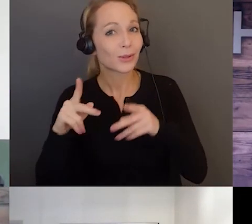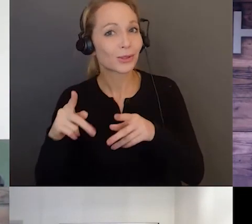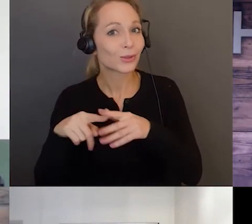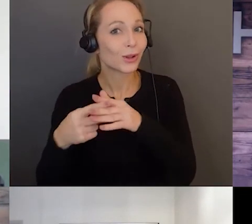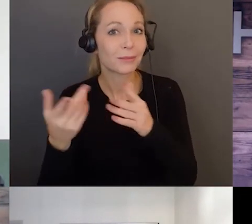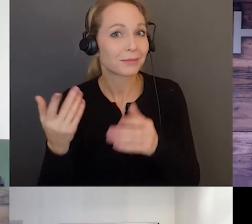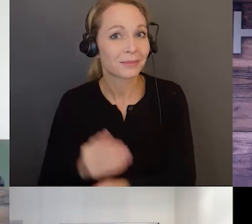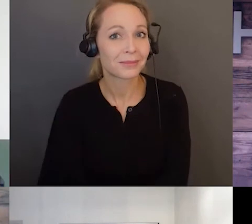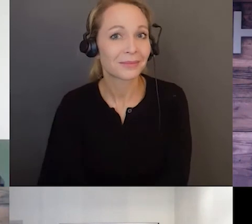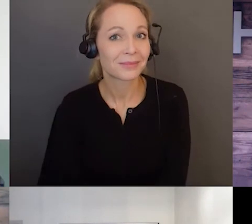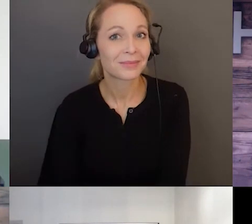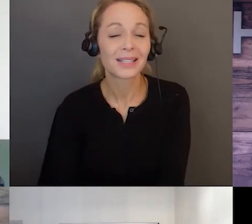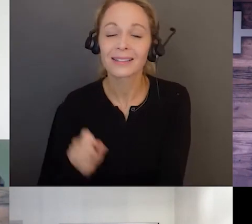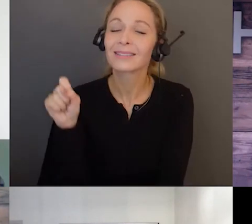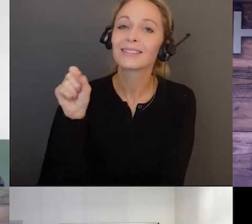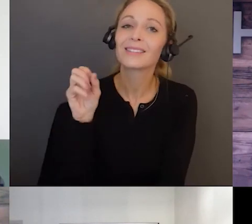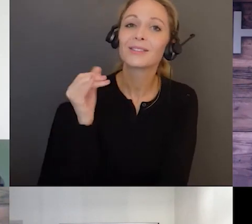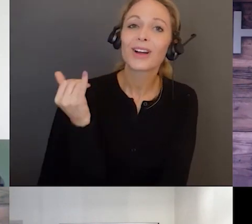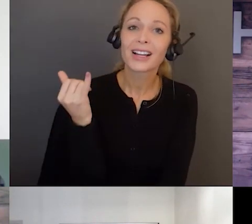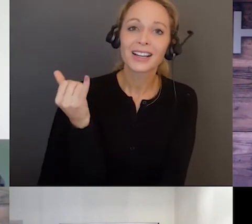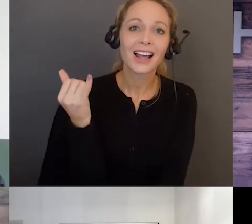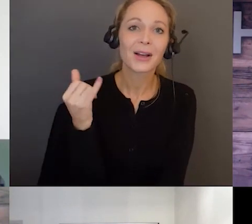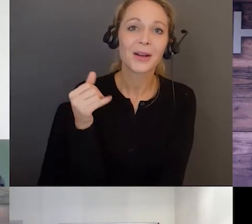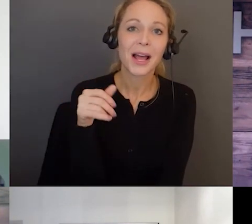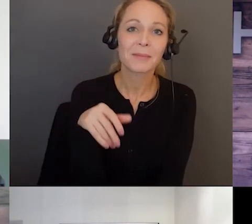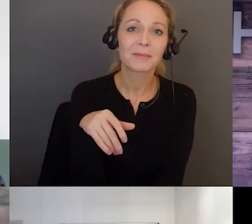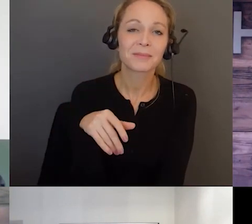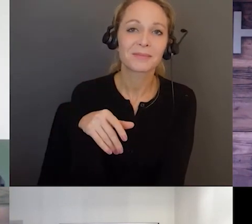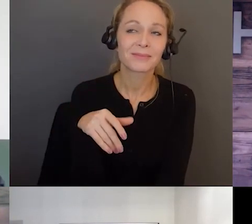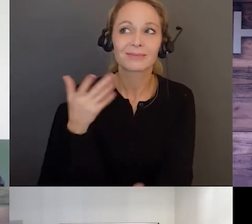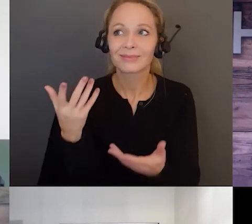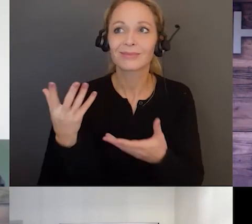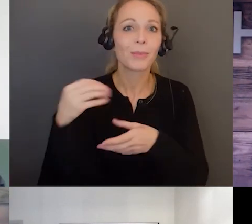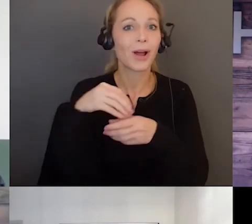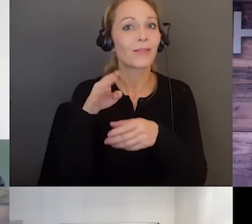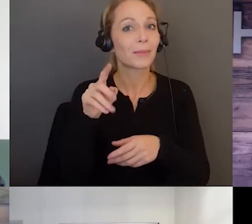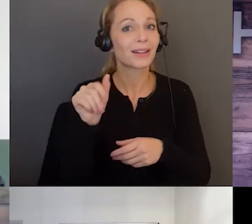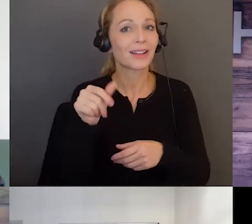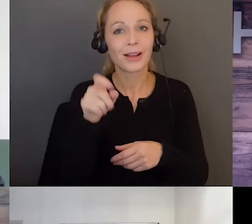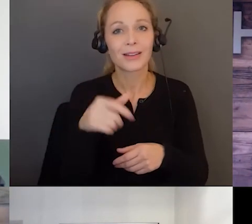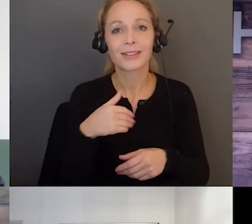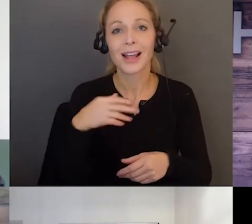YEAH, SO RIGHT NOW, TO BE PART OF THE BETA, YOU NEED